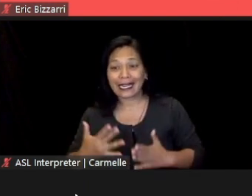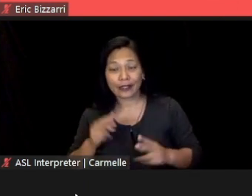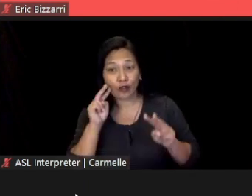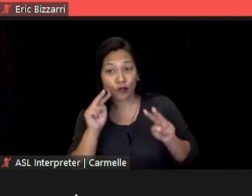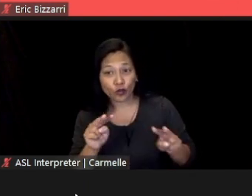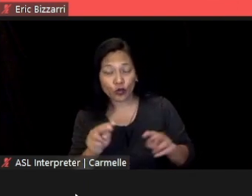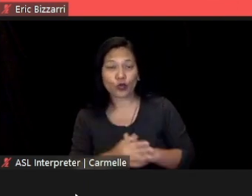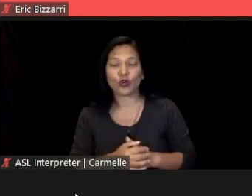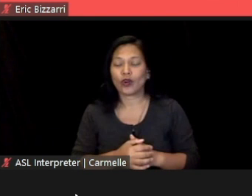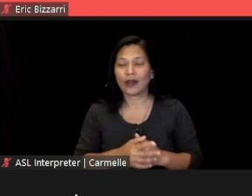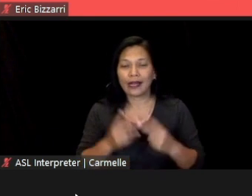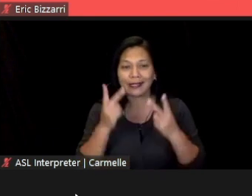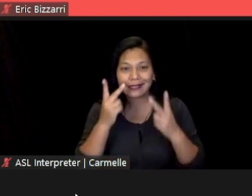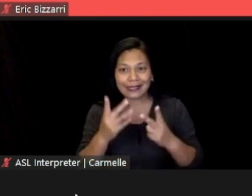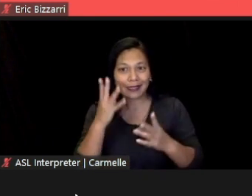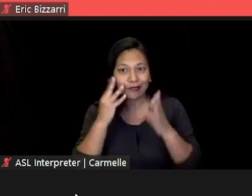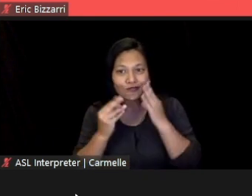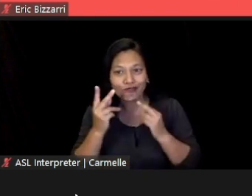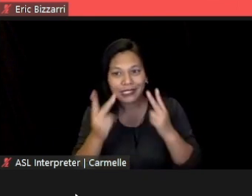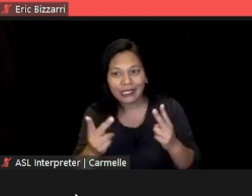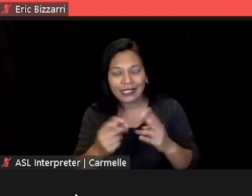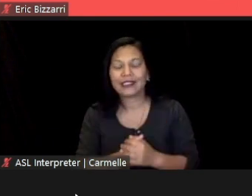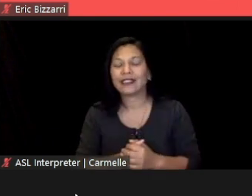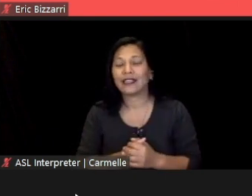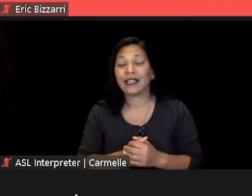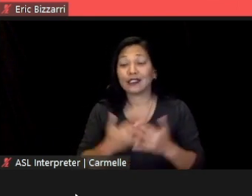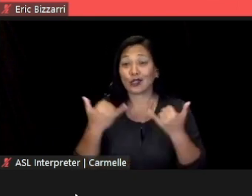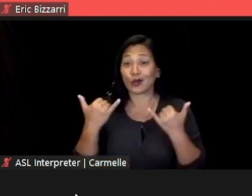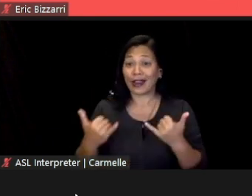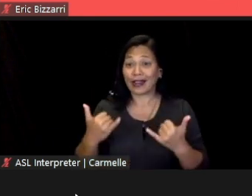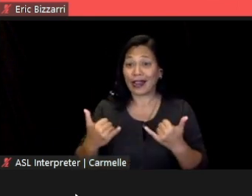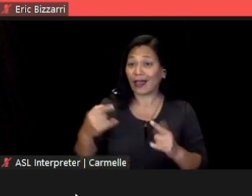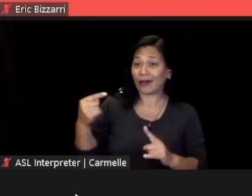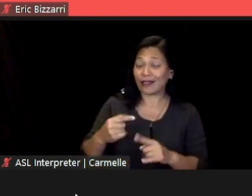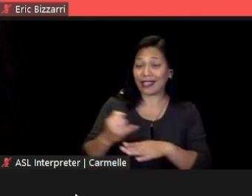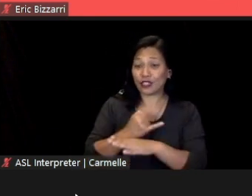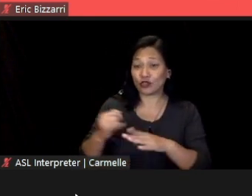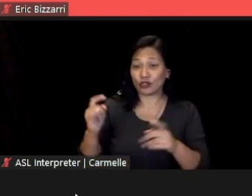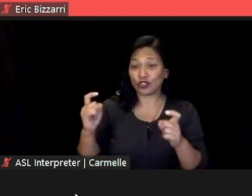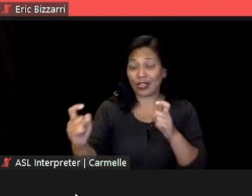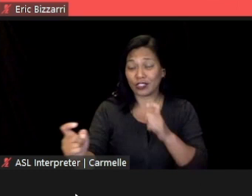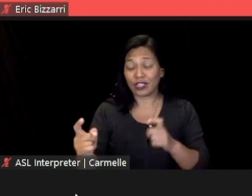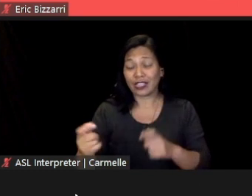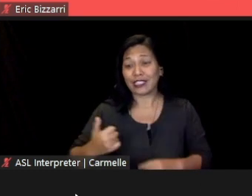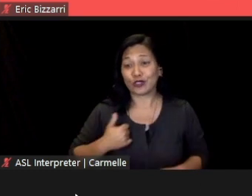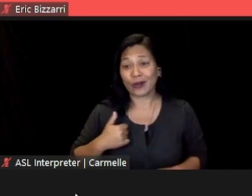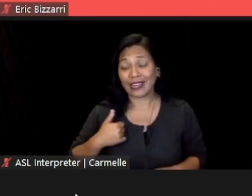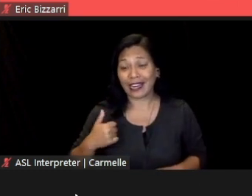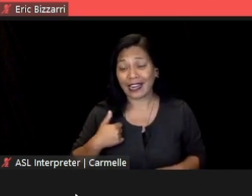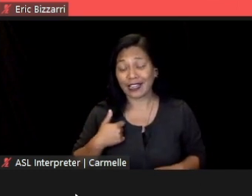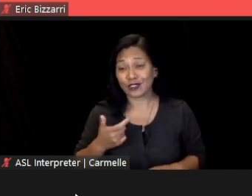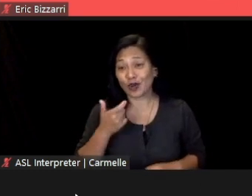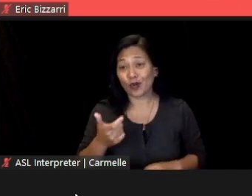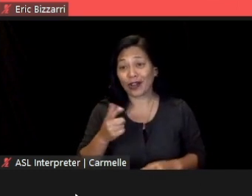And so the point of contention right now is as the industry has changed Canadians watch TV, from sources